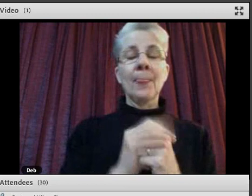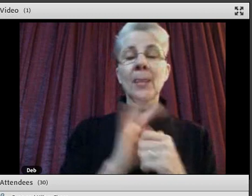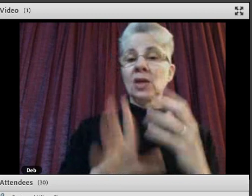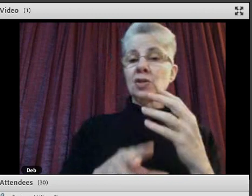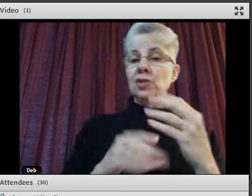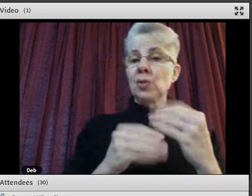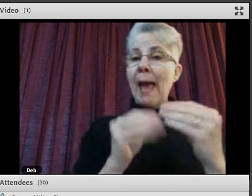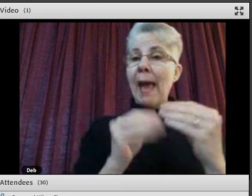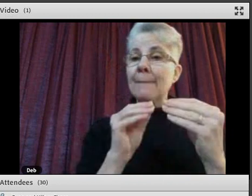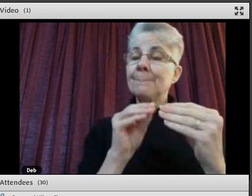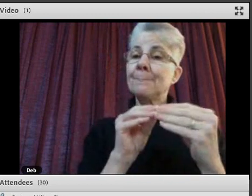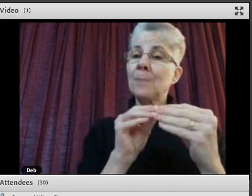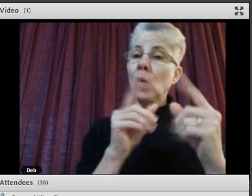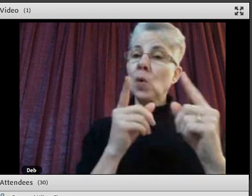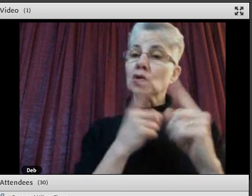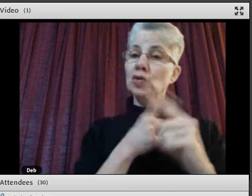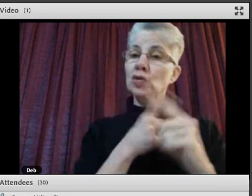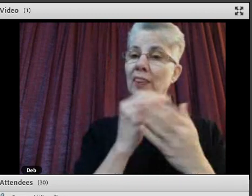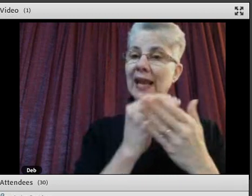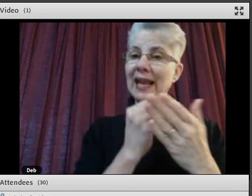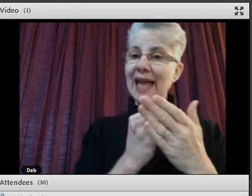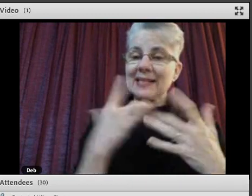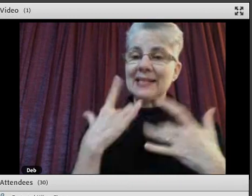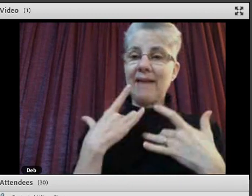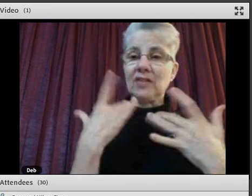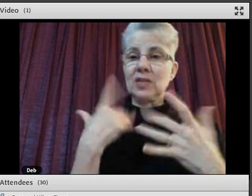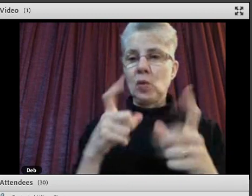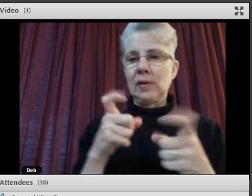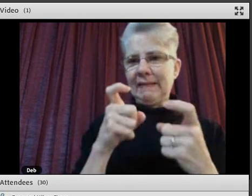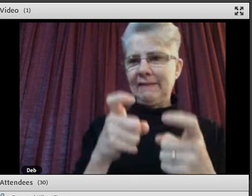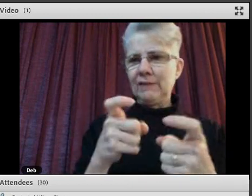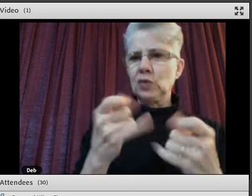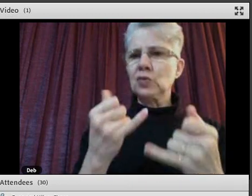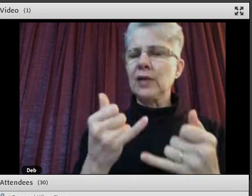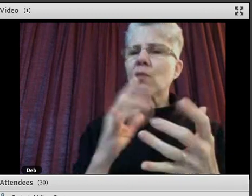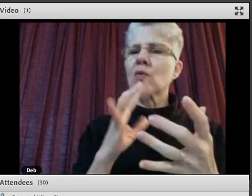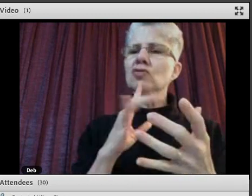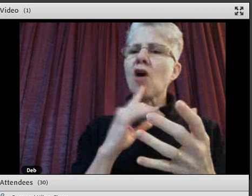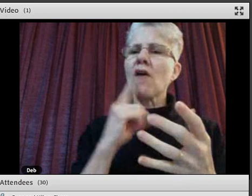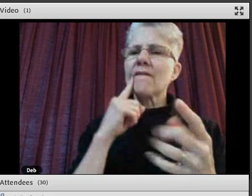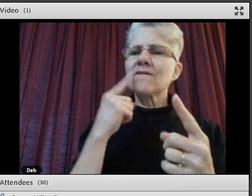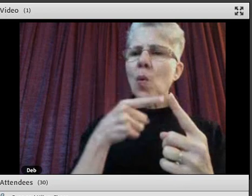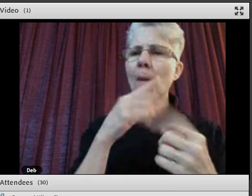to the kinds of lessons and activities that we're going to be giving you today, I want to talk for a second about process versus product,